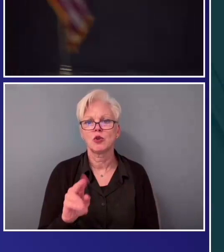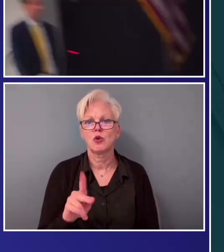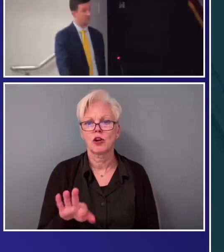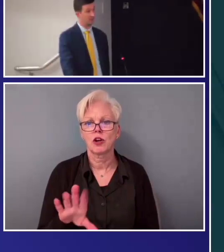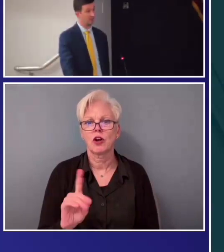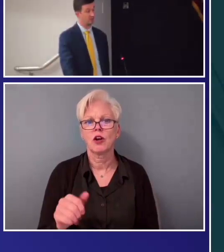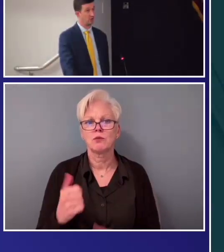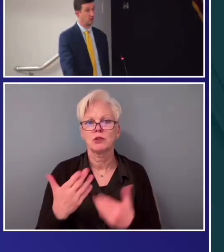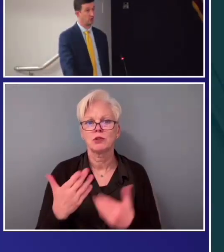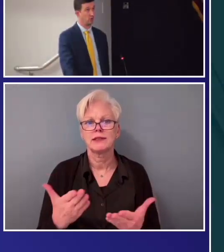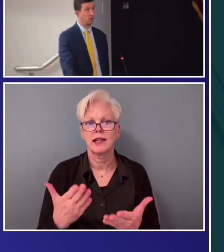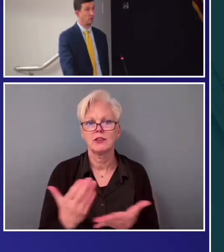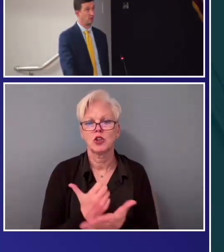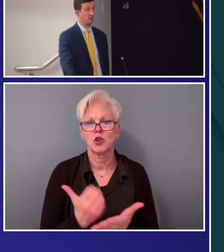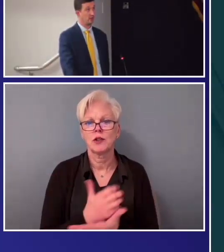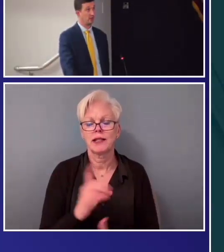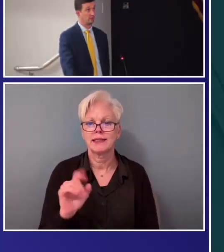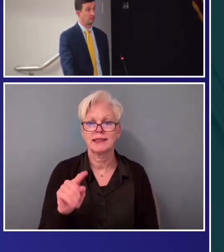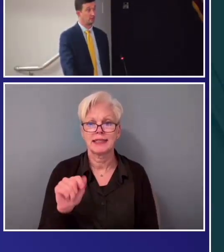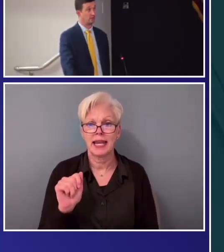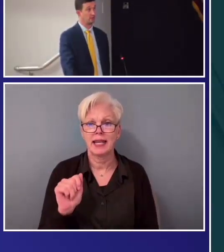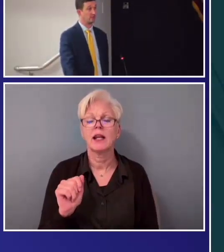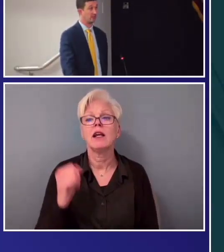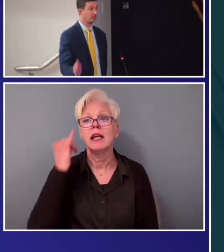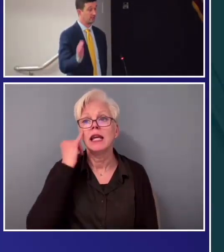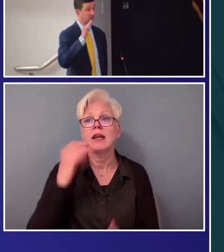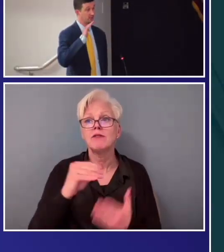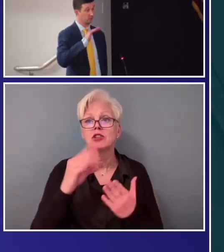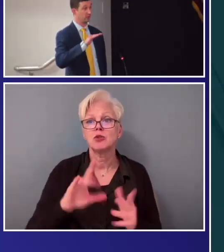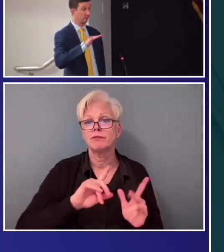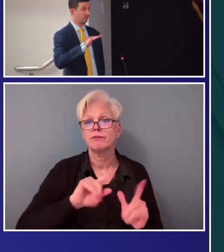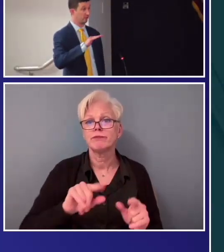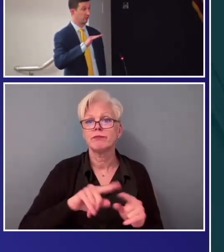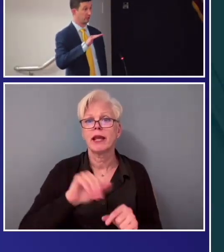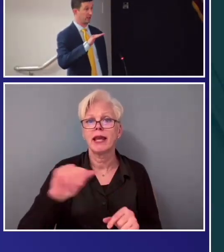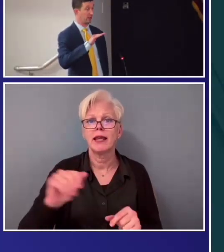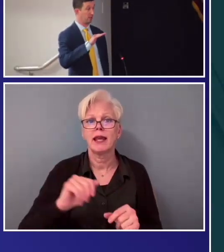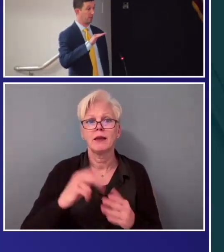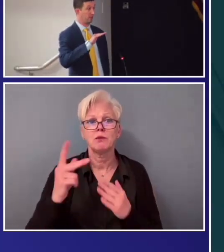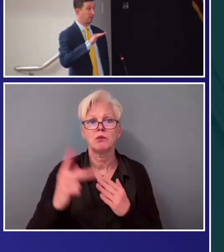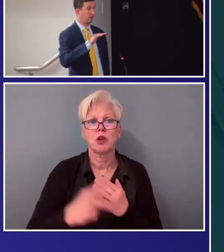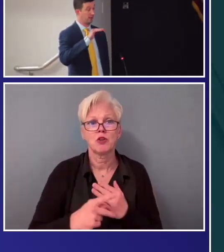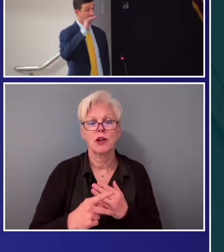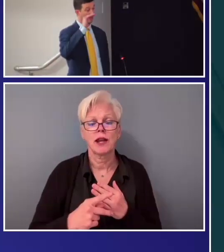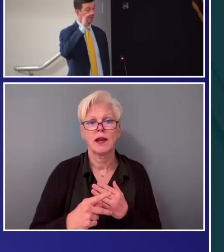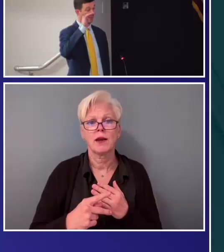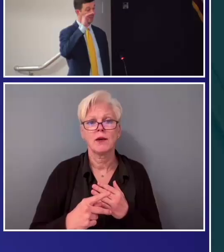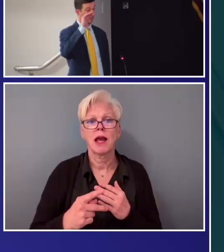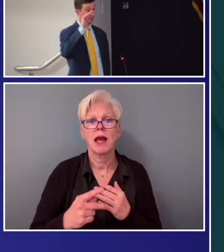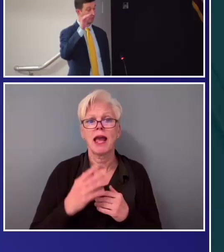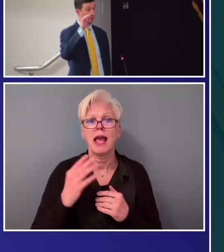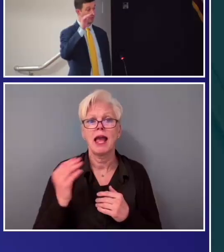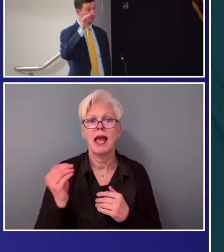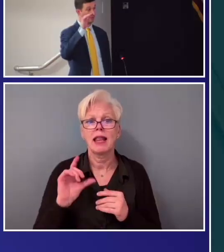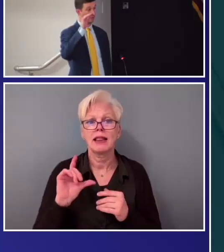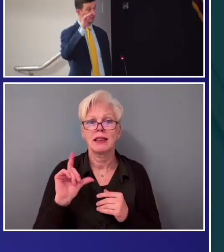data. So if students attended an associate degree program and later went on to finish